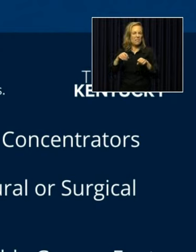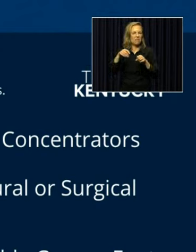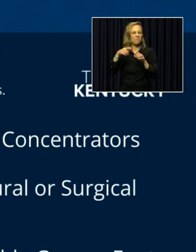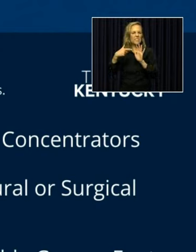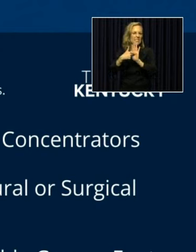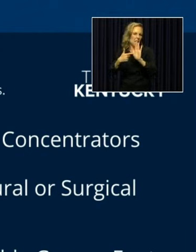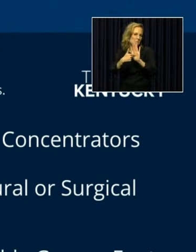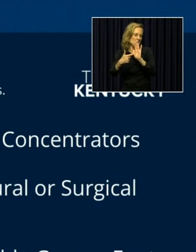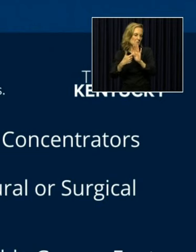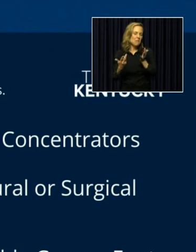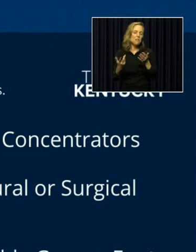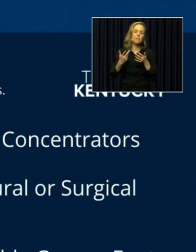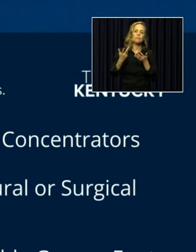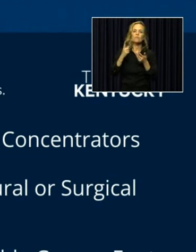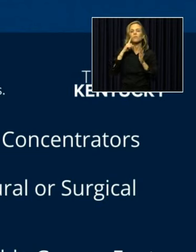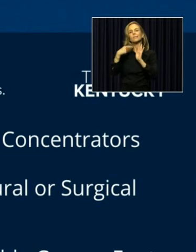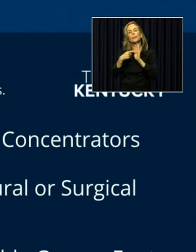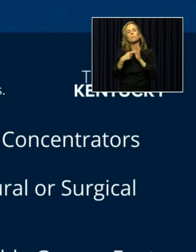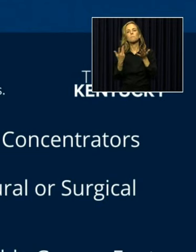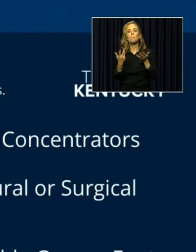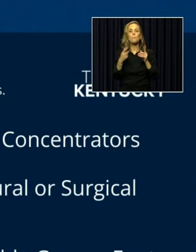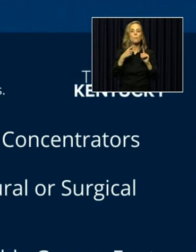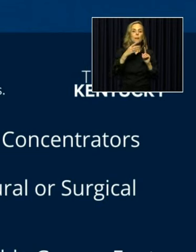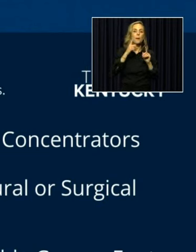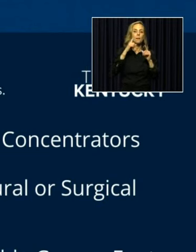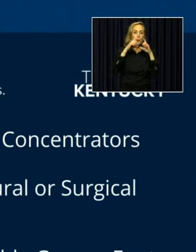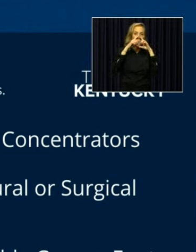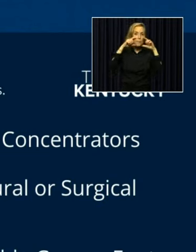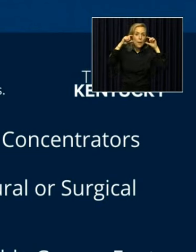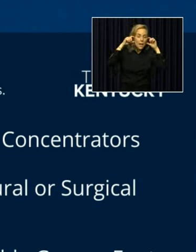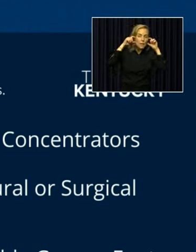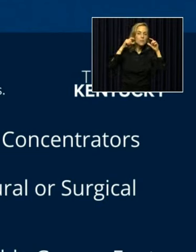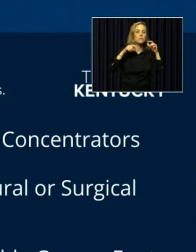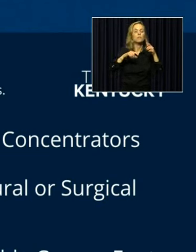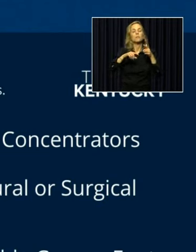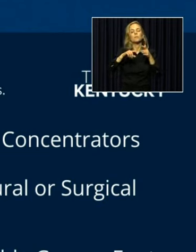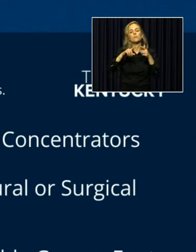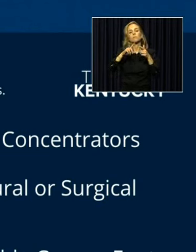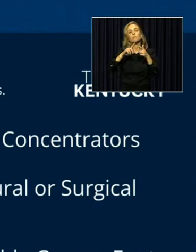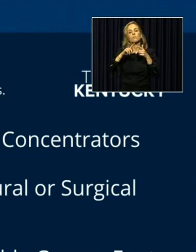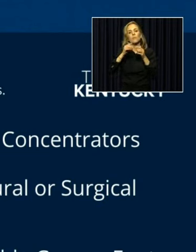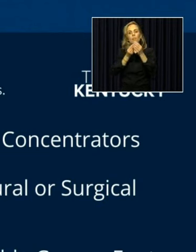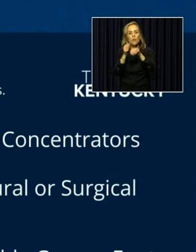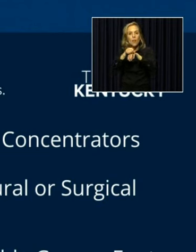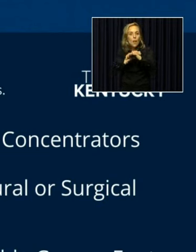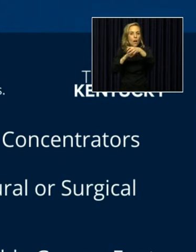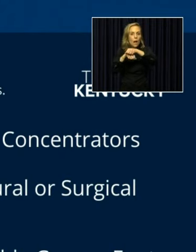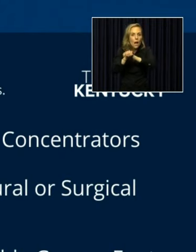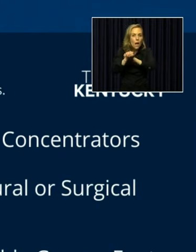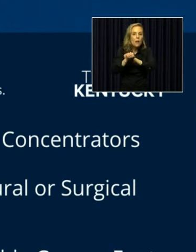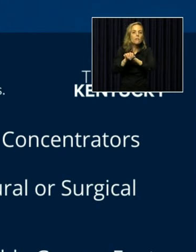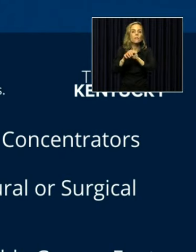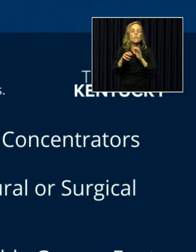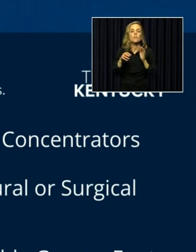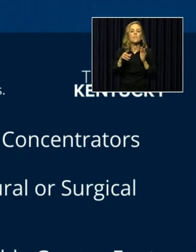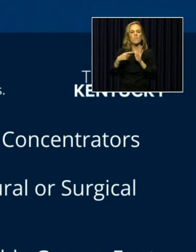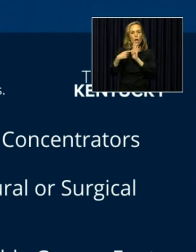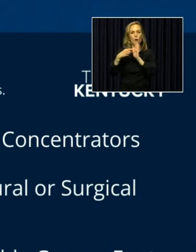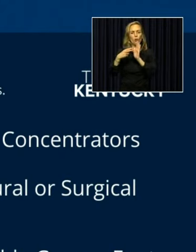KENTUCKY COMPANY AND YOU THINK YOU CAN DO ANY OF THIS, GIVE US A CALL. IF WE CAN CREATE OUR OWN MANUFACTURING BASE TO CREATE